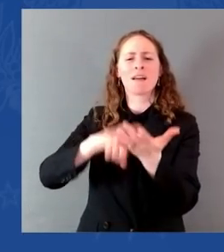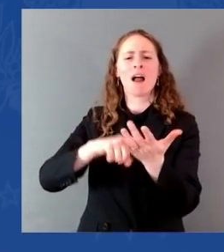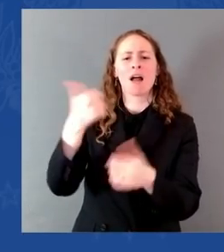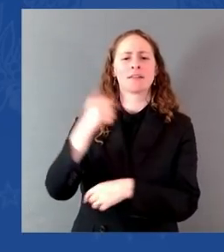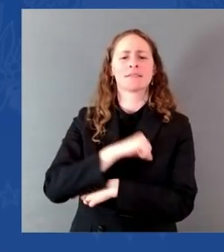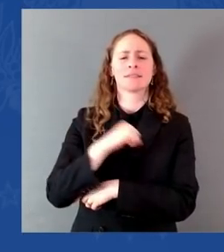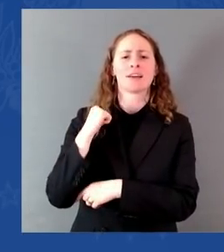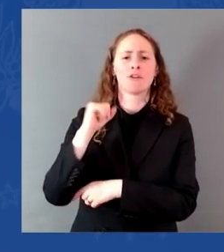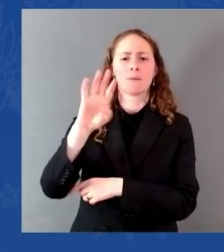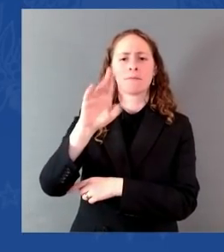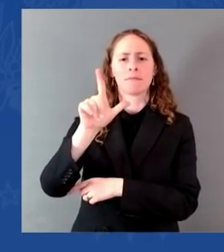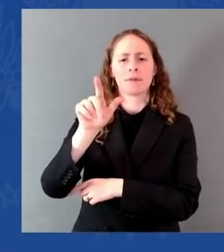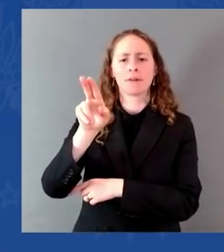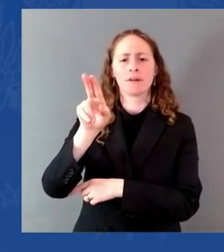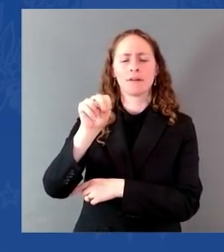And that's what this -- we're here about.